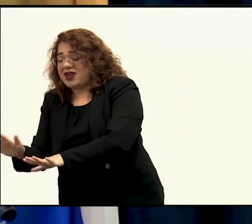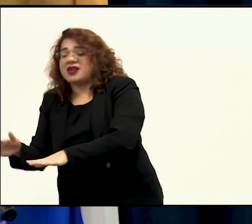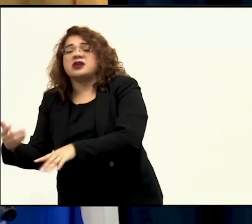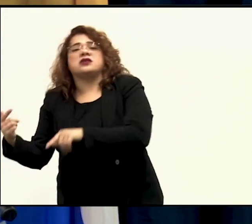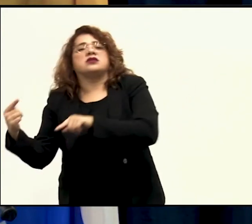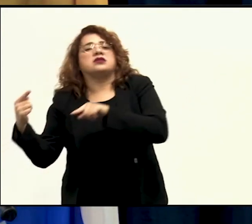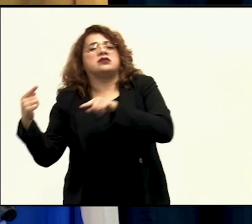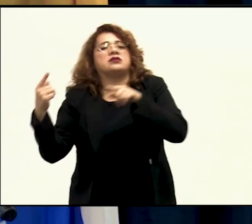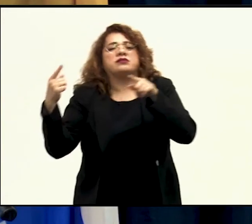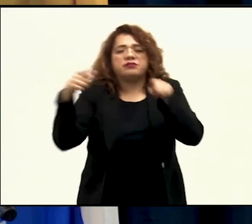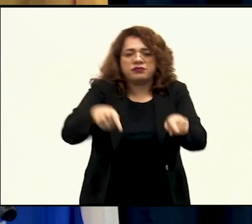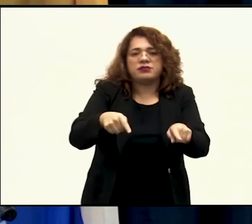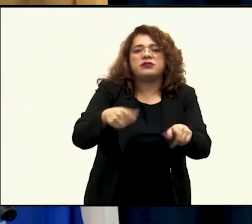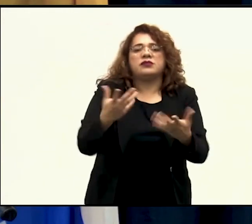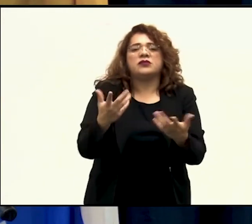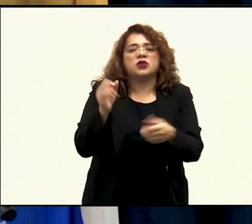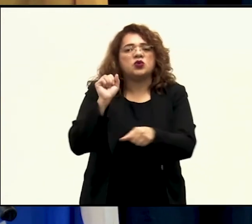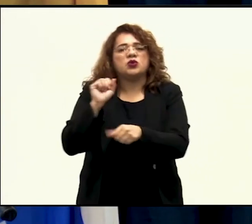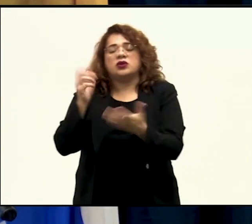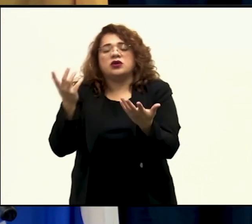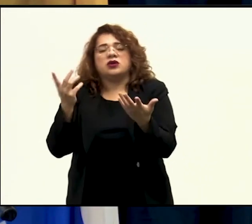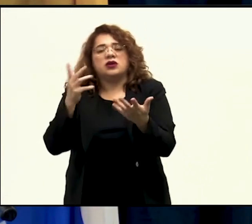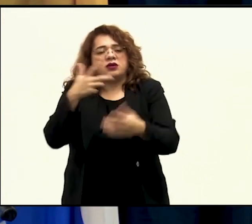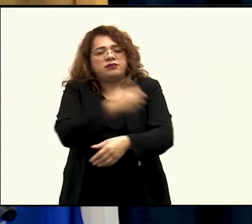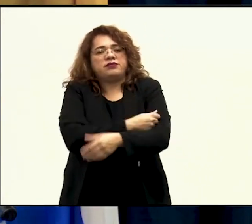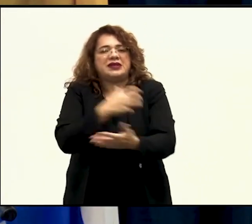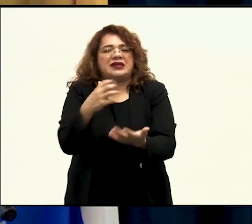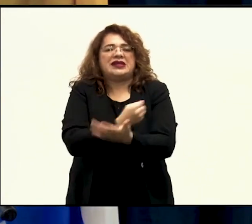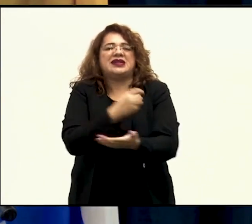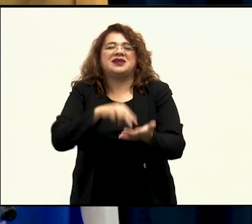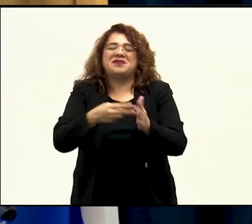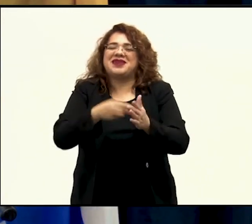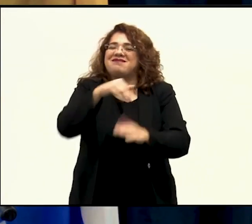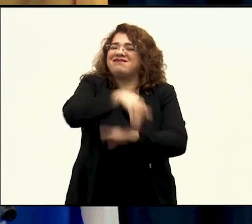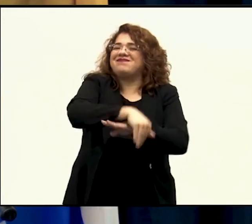We want to capture those people as we're continuing to reach more and more folks.